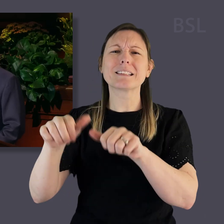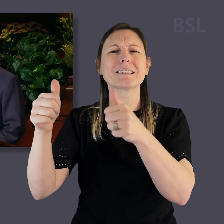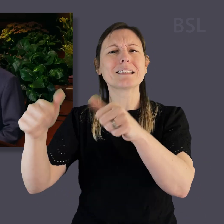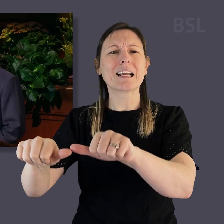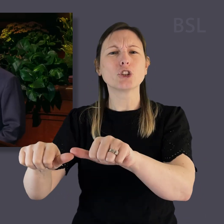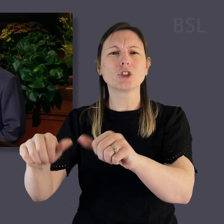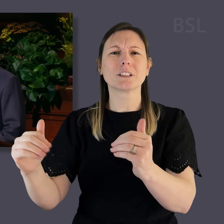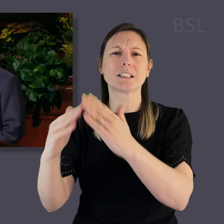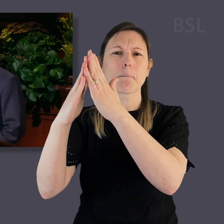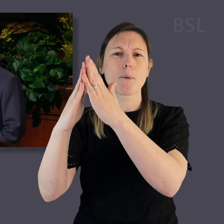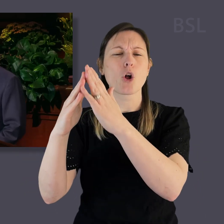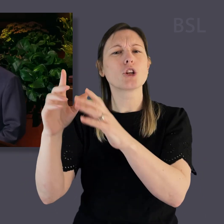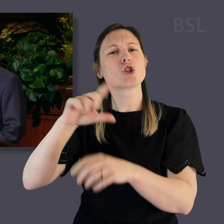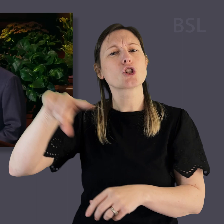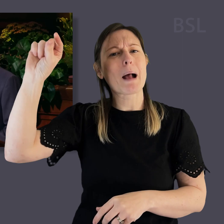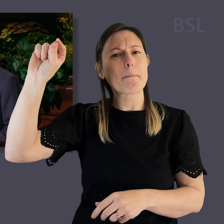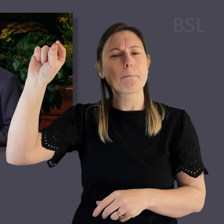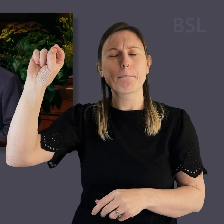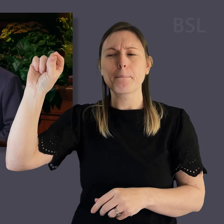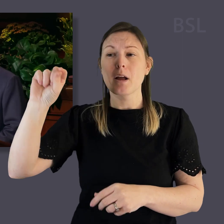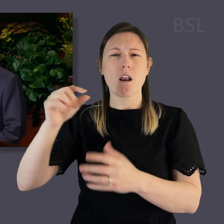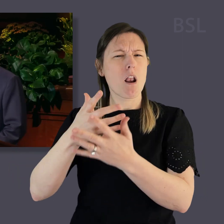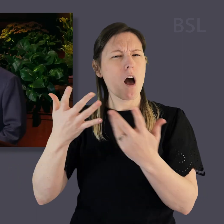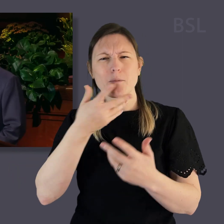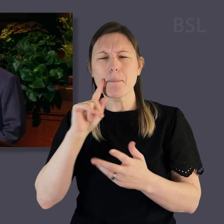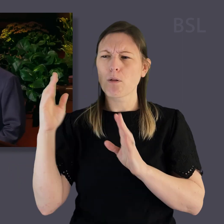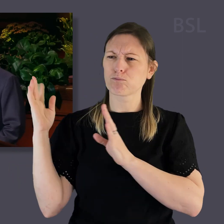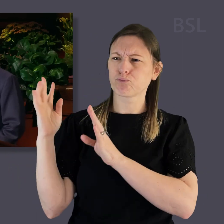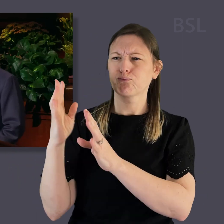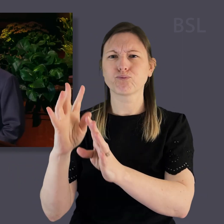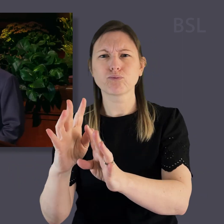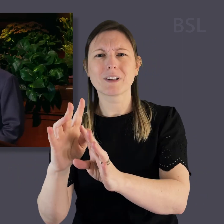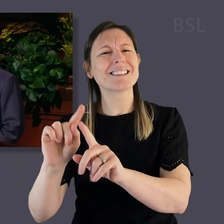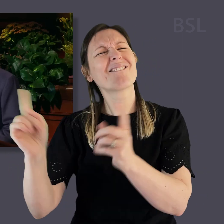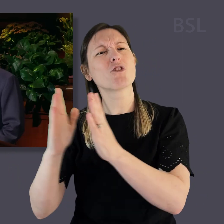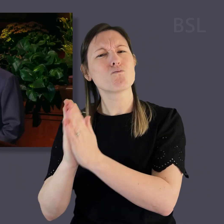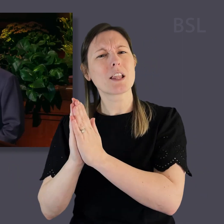of the Tokyo Japan Temple, many guests not of our faith toured that temple.